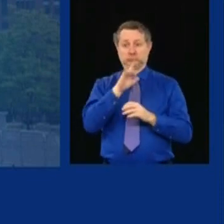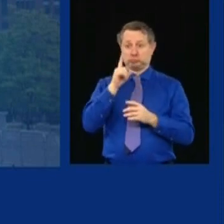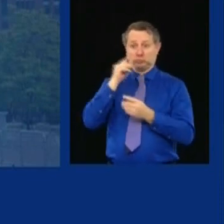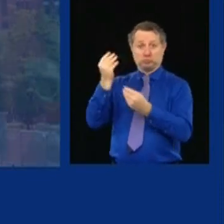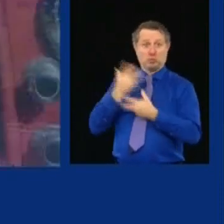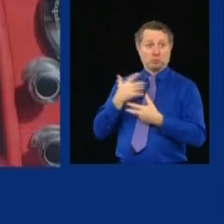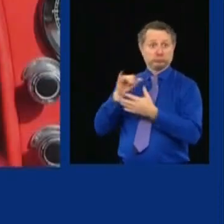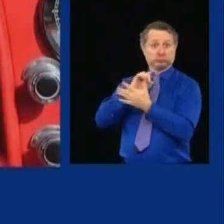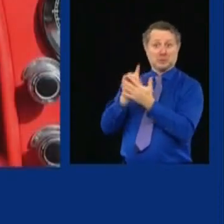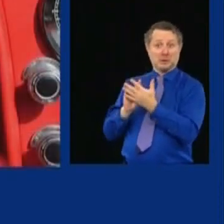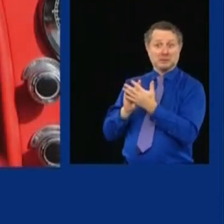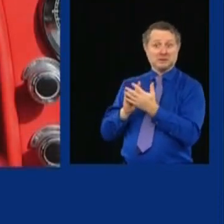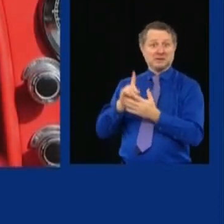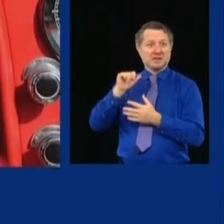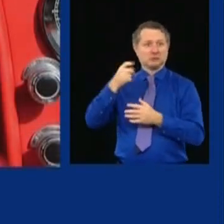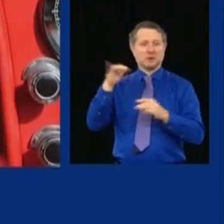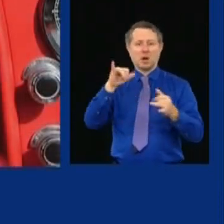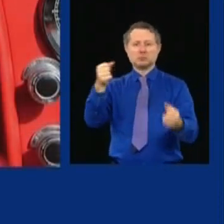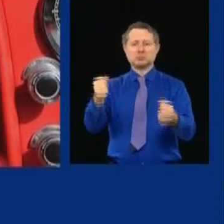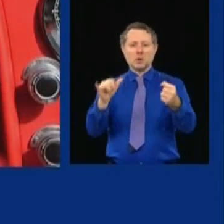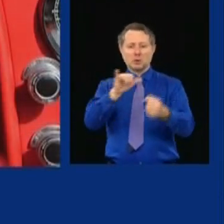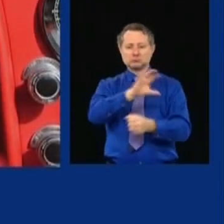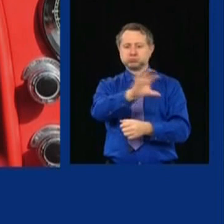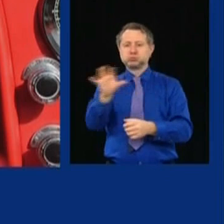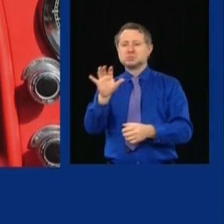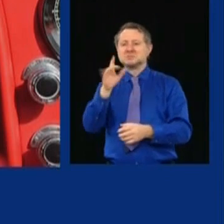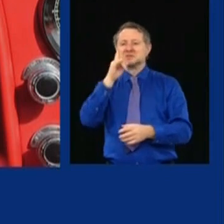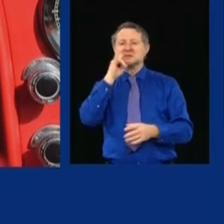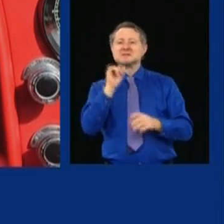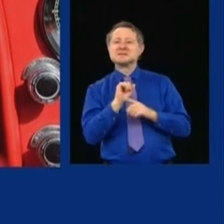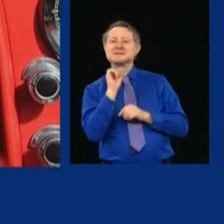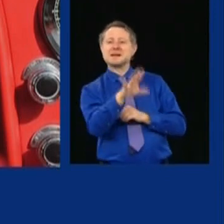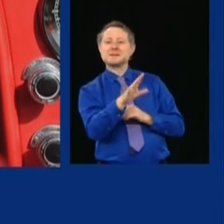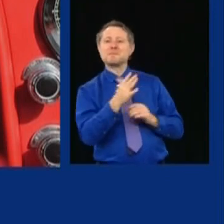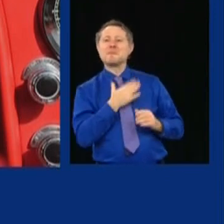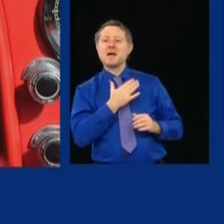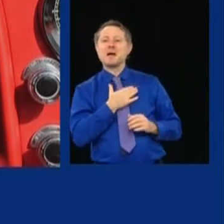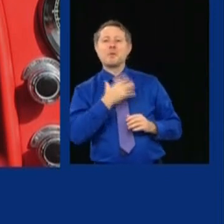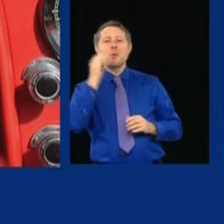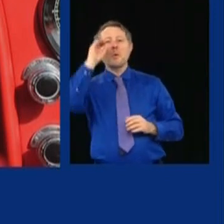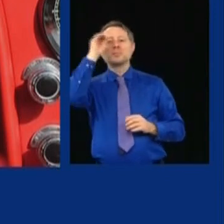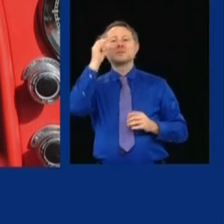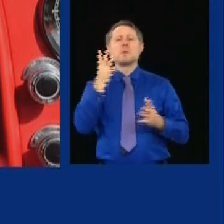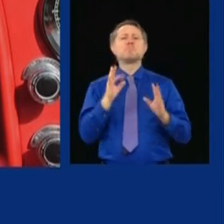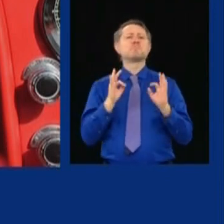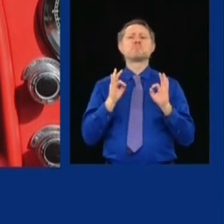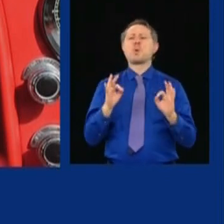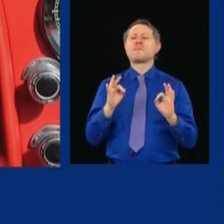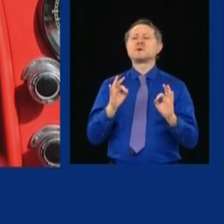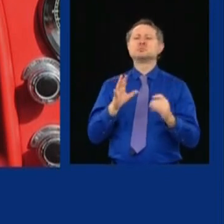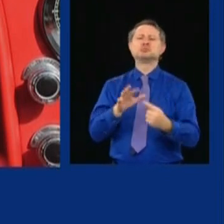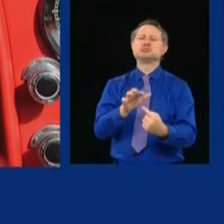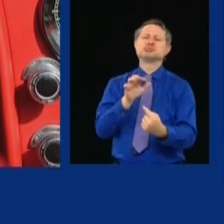A DASHBOARD. I SENT THEM A PICTURE OF WHAT I